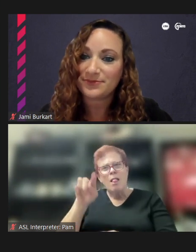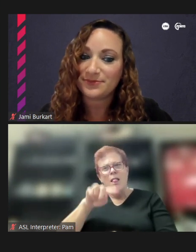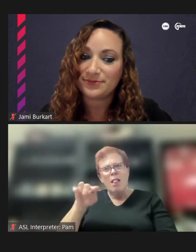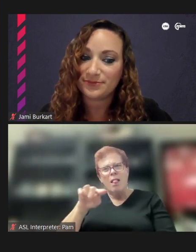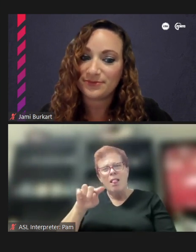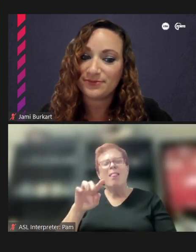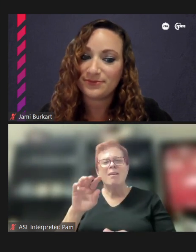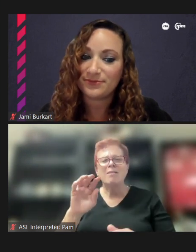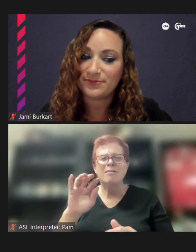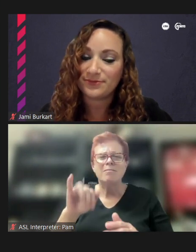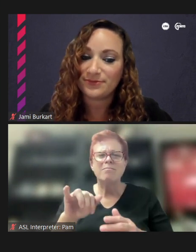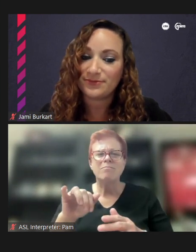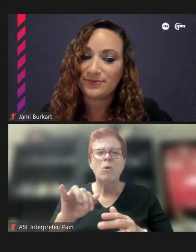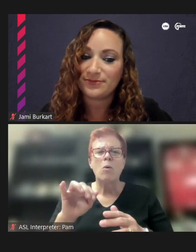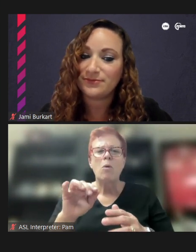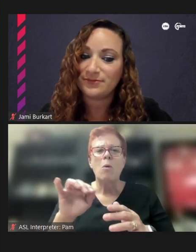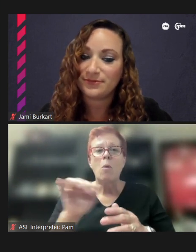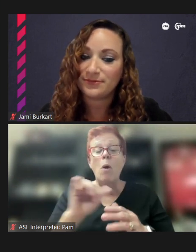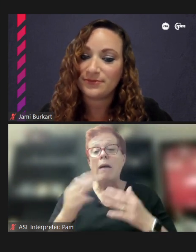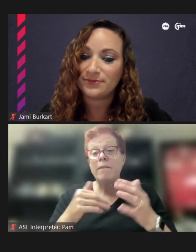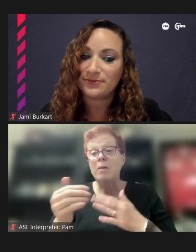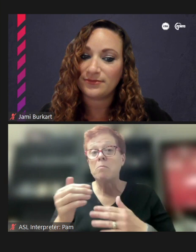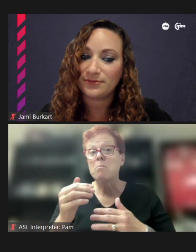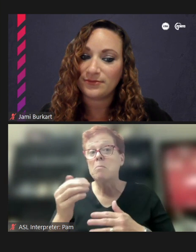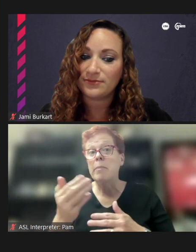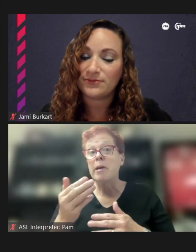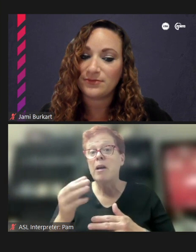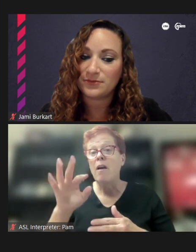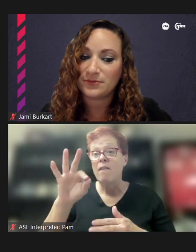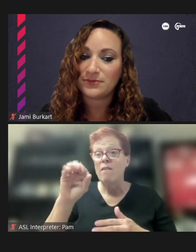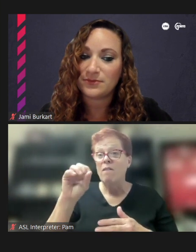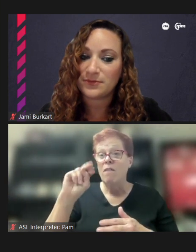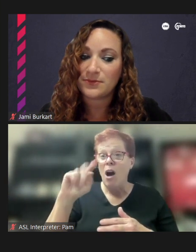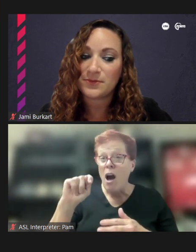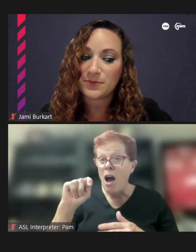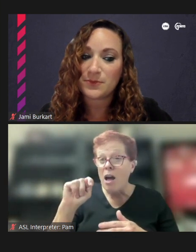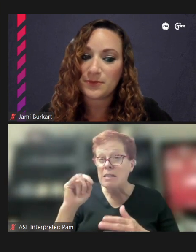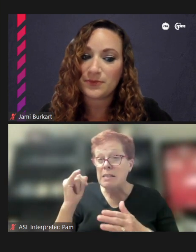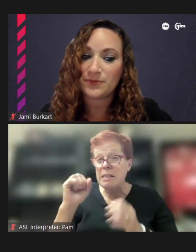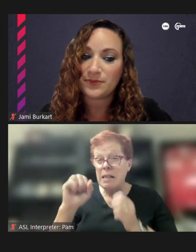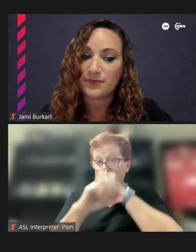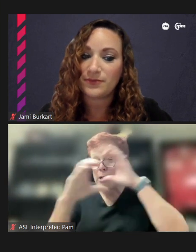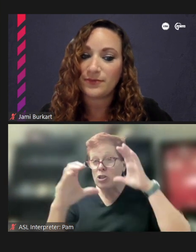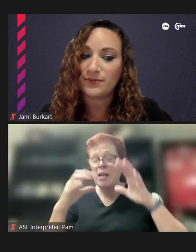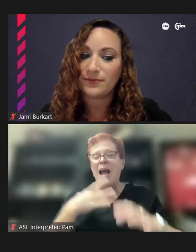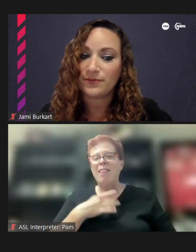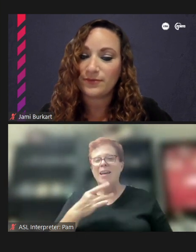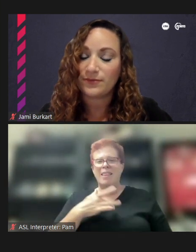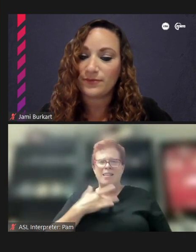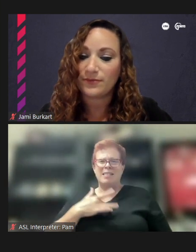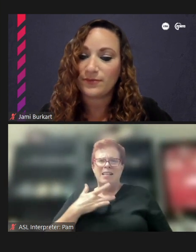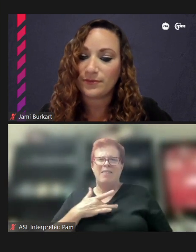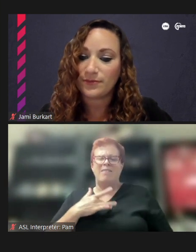but also, even with with fonts or imaging, I really like that sense of that historic aspect.